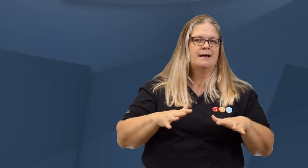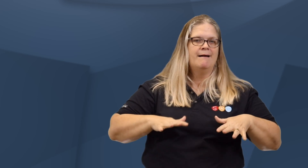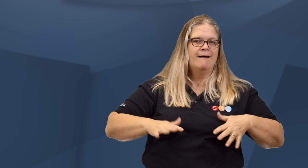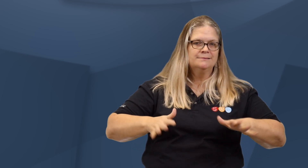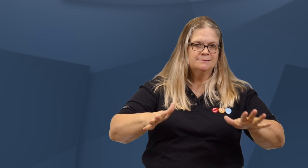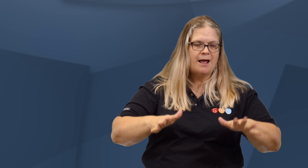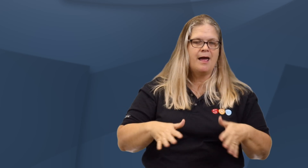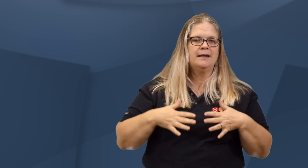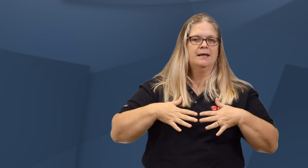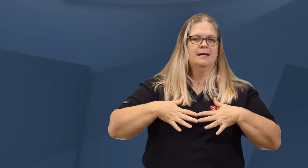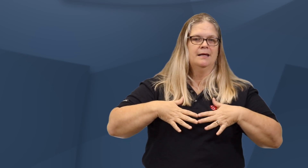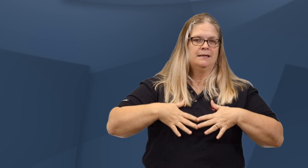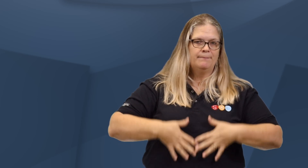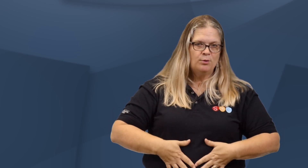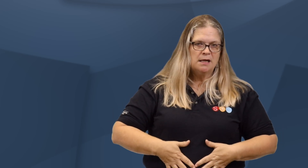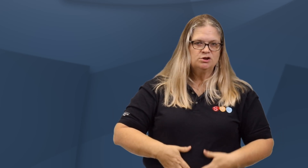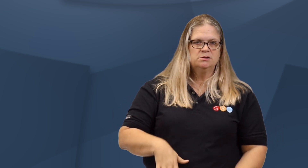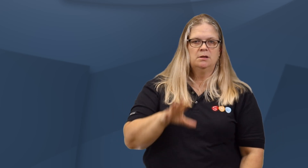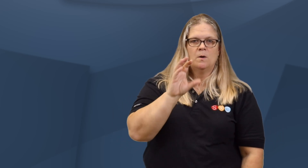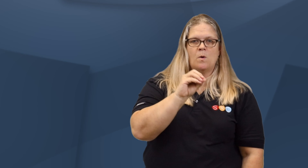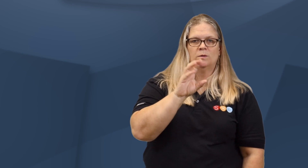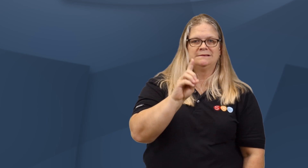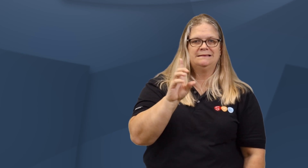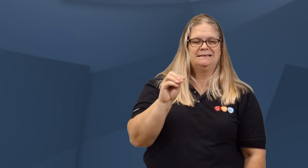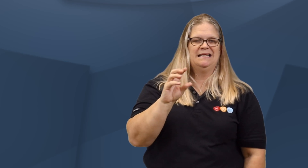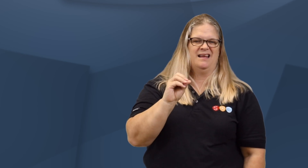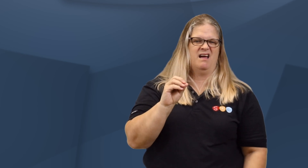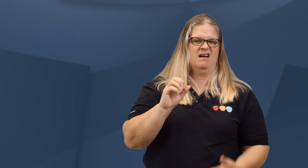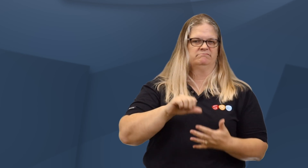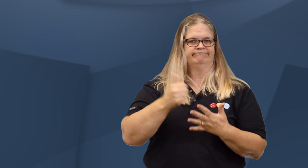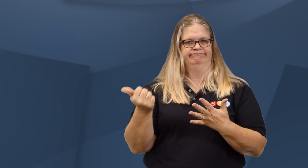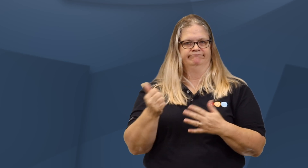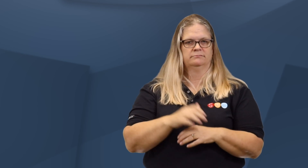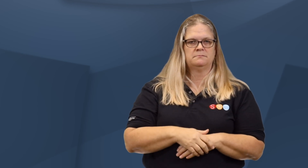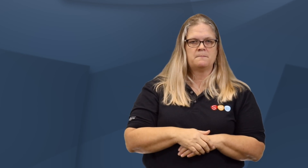anxiety, depression, ODD, and others.